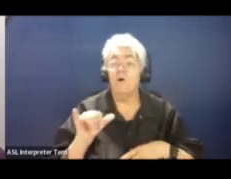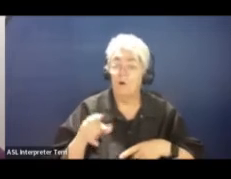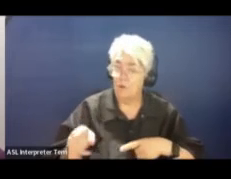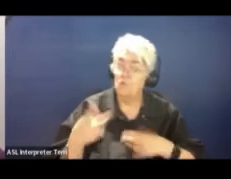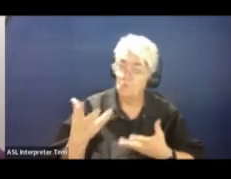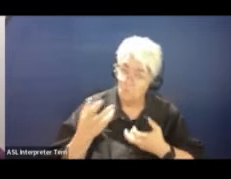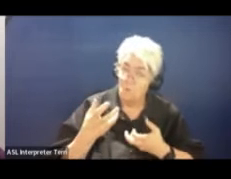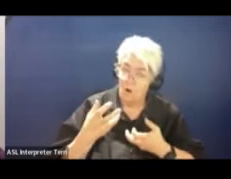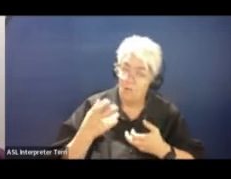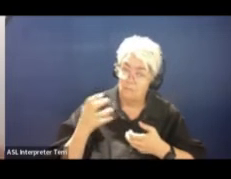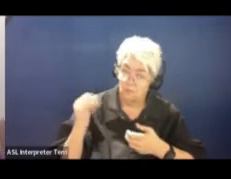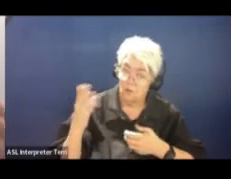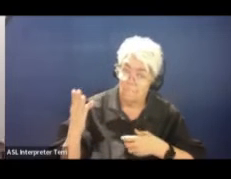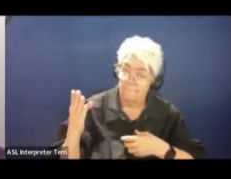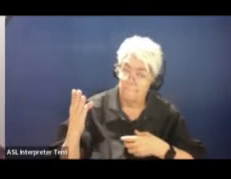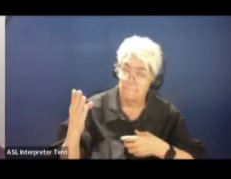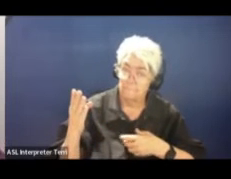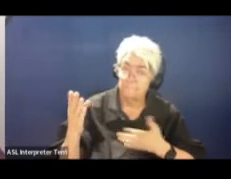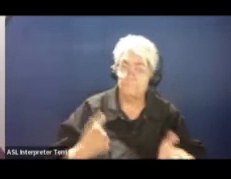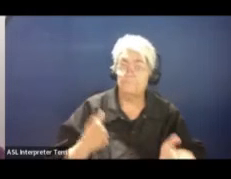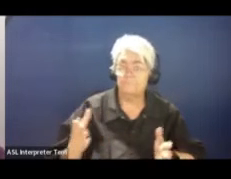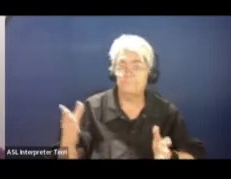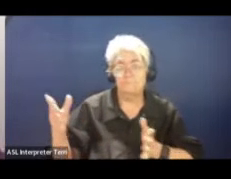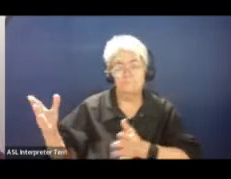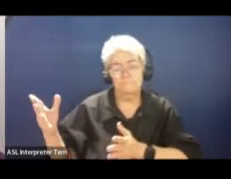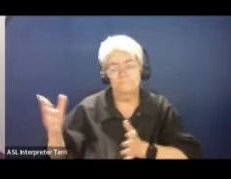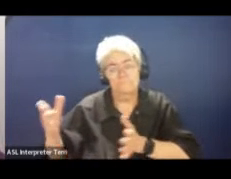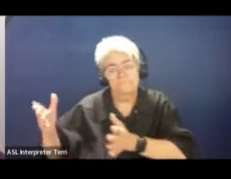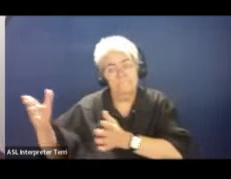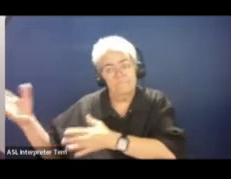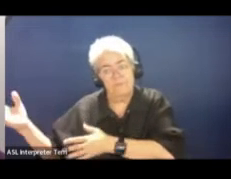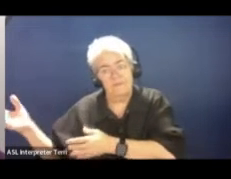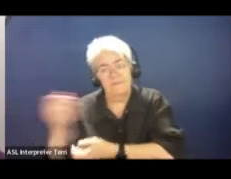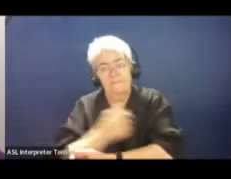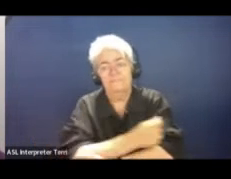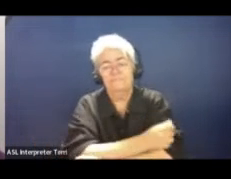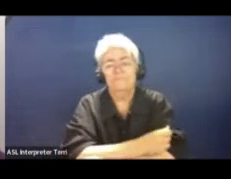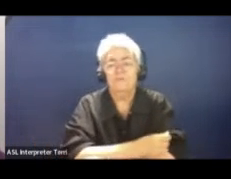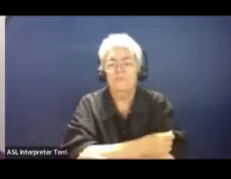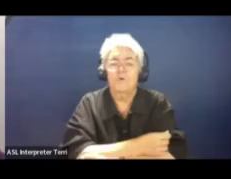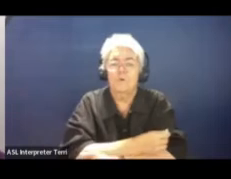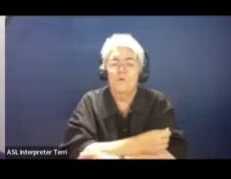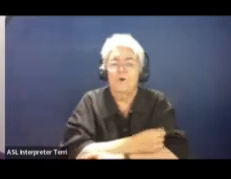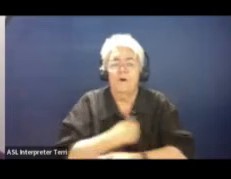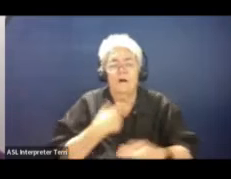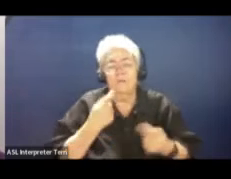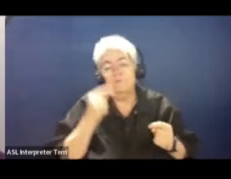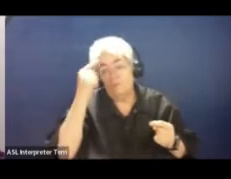in getting a job? Right, like, really guiding? So I try to think of in our reentry process